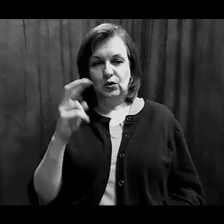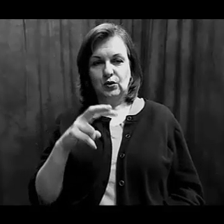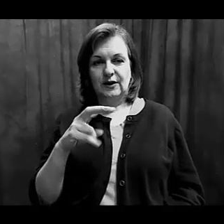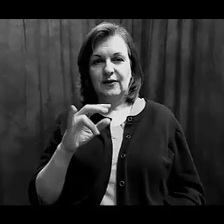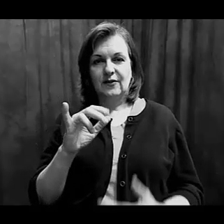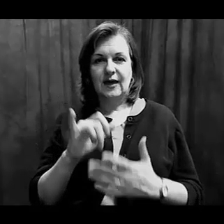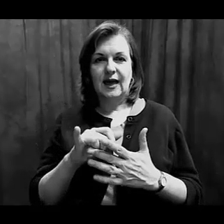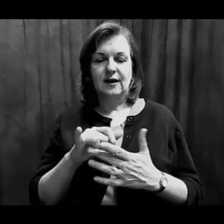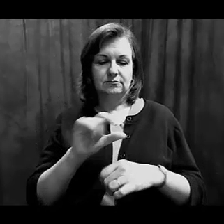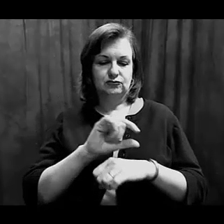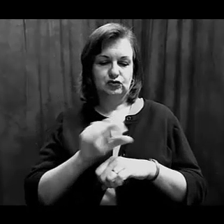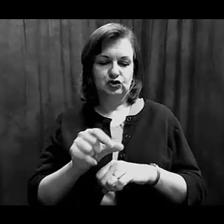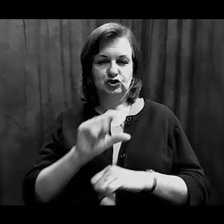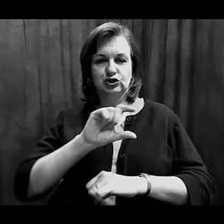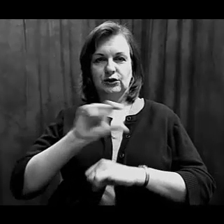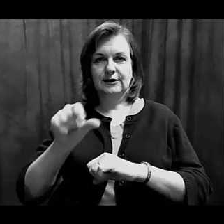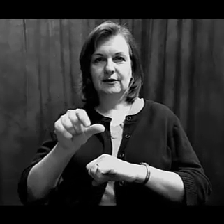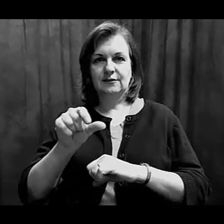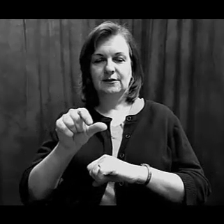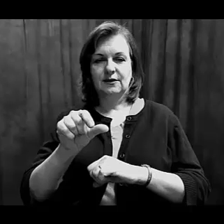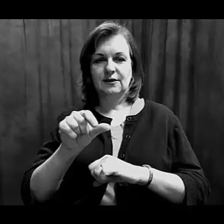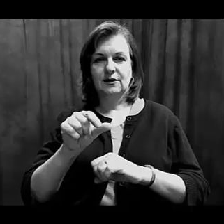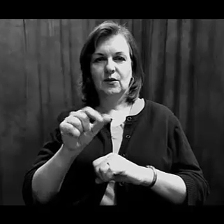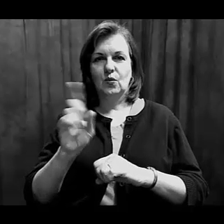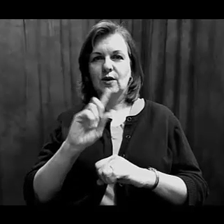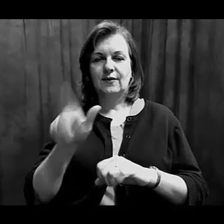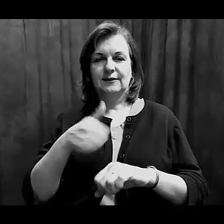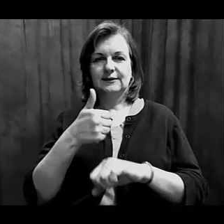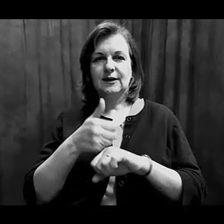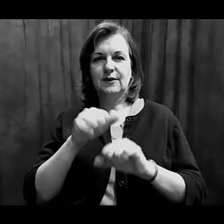in this case looking at them associated with